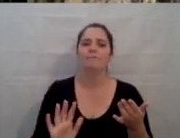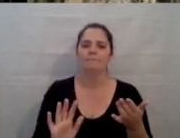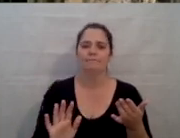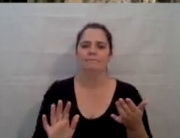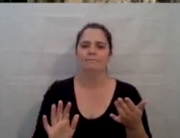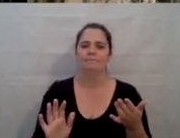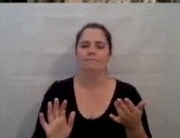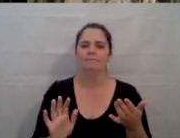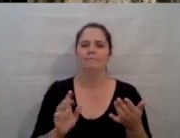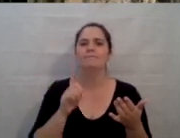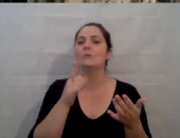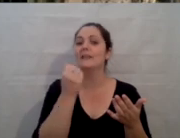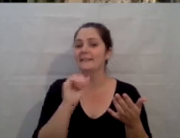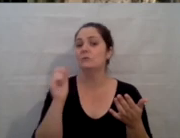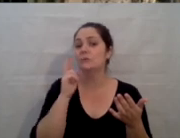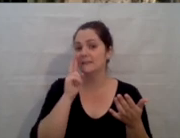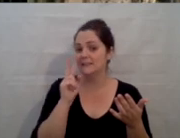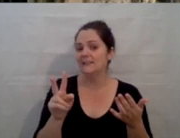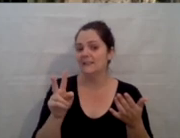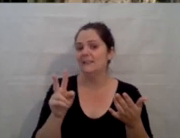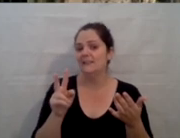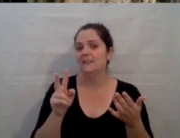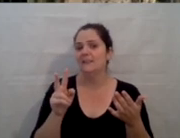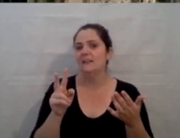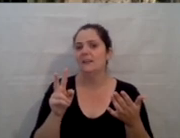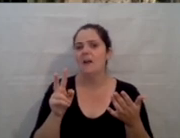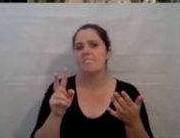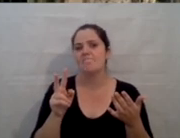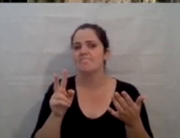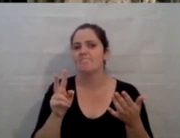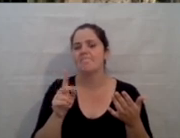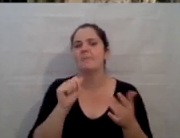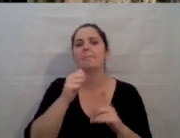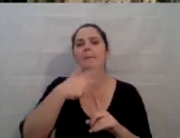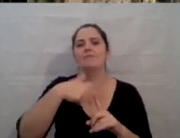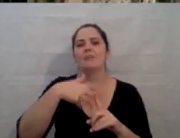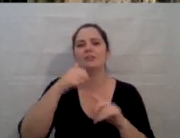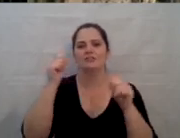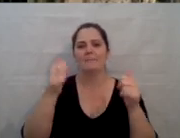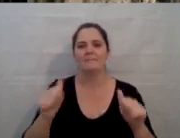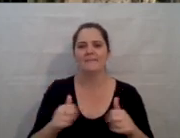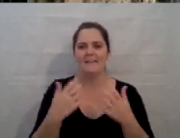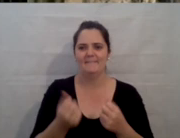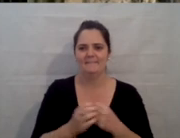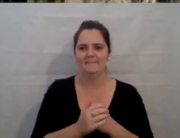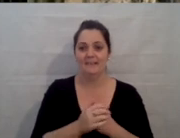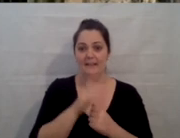you'll still be able to see your ghost of your armature there. Alright can you still see that in the video